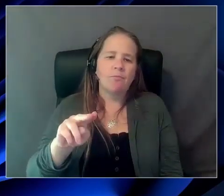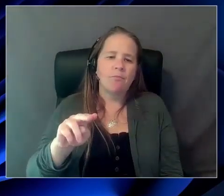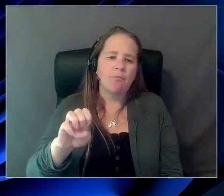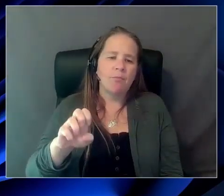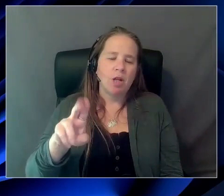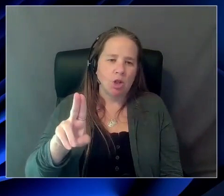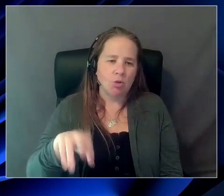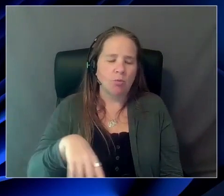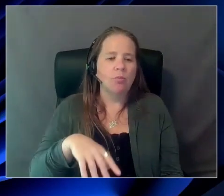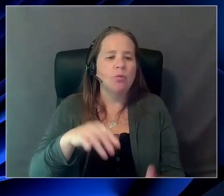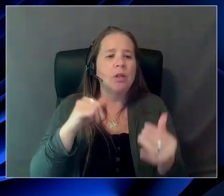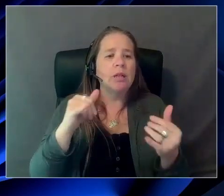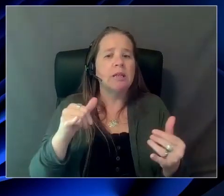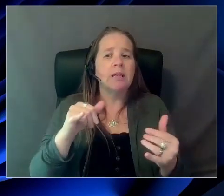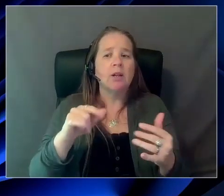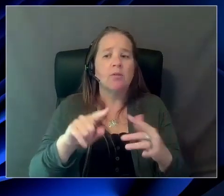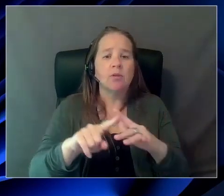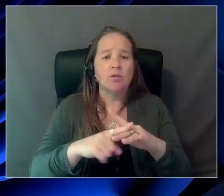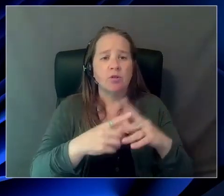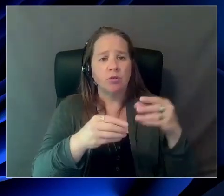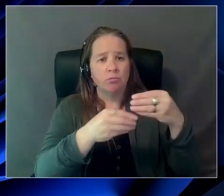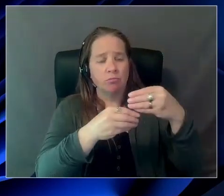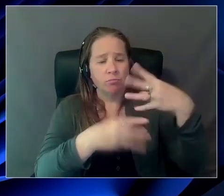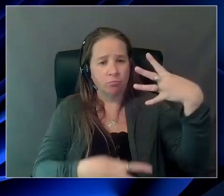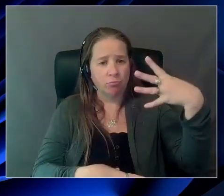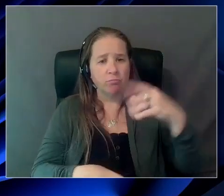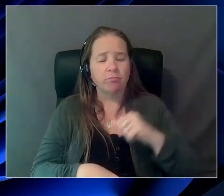And we're gonna go to start menu with Windows local key account,